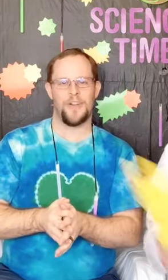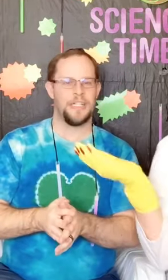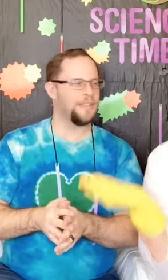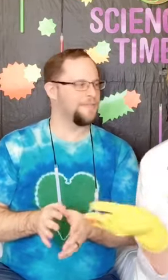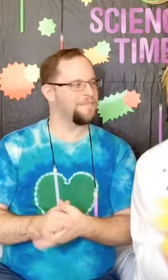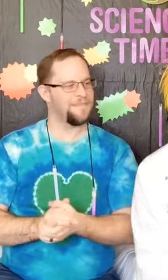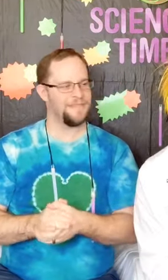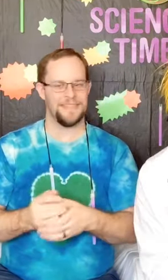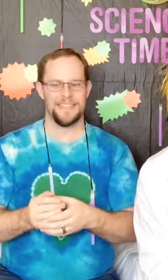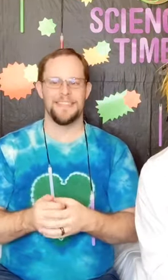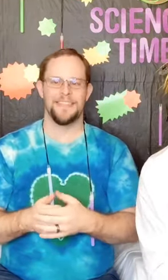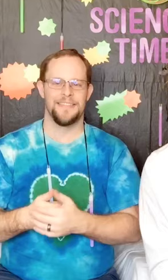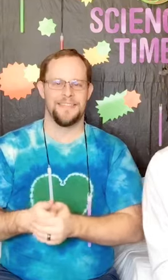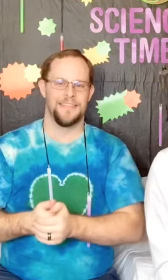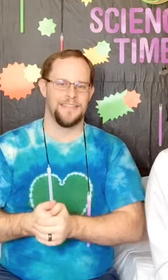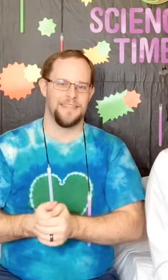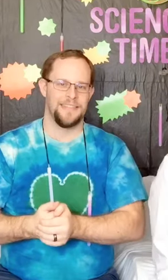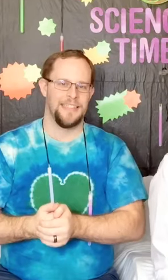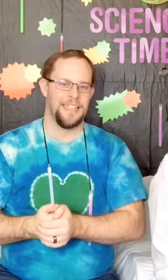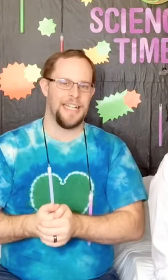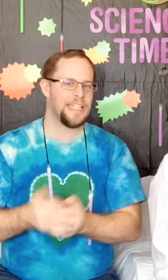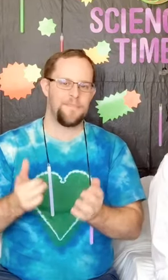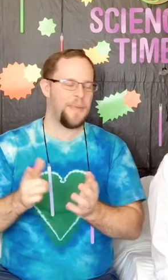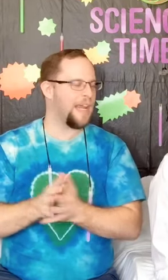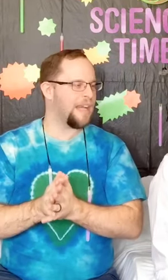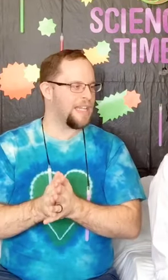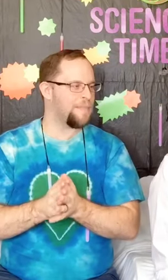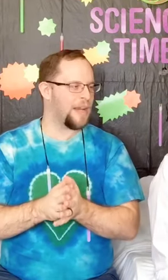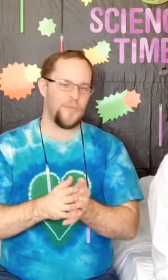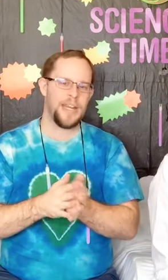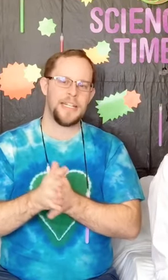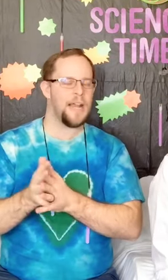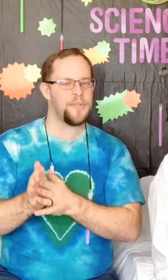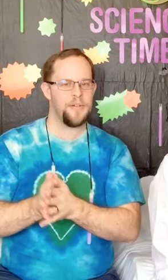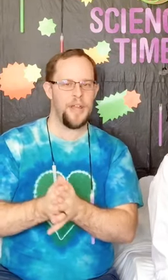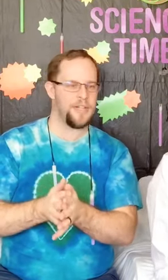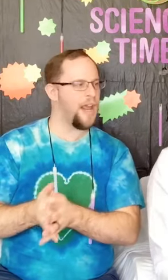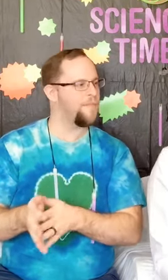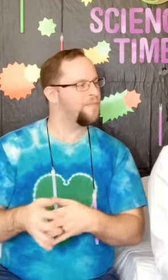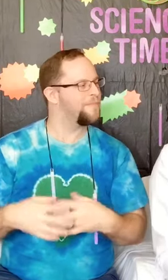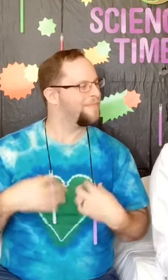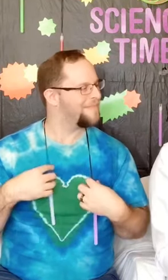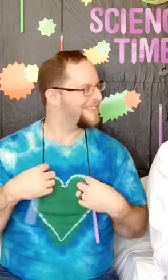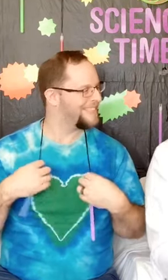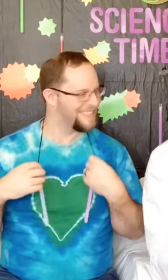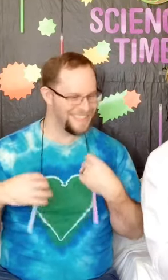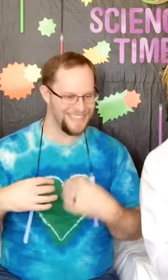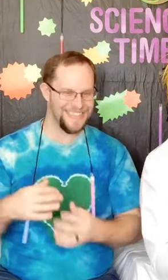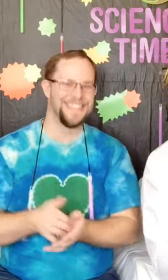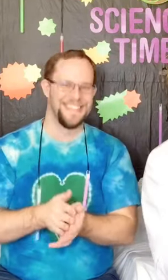We have lots of people helping us, so. AARON: It's a big, it's a big Reading Time Studio today. Yes, we are doing a lot of Reading Time